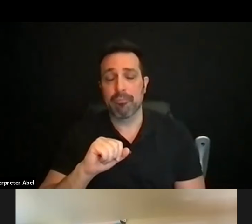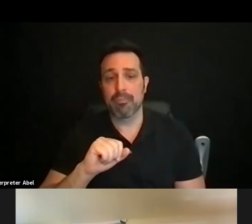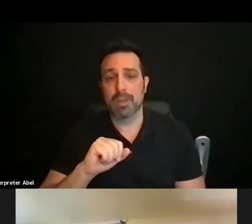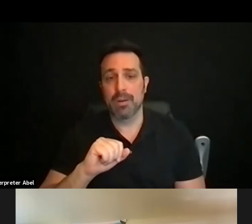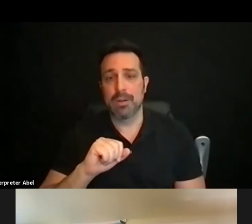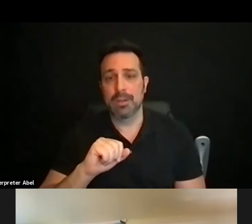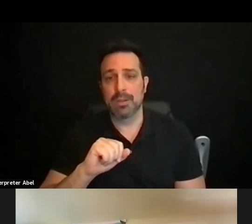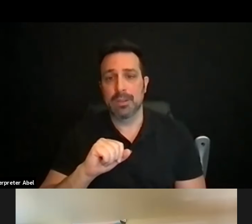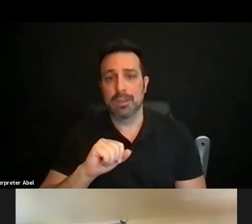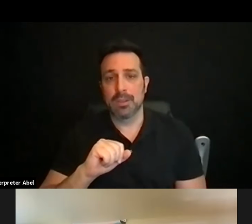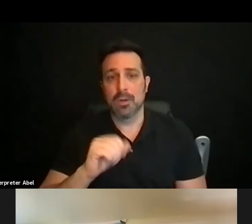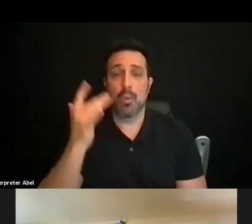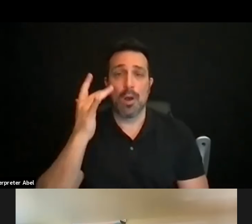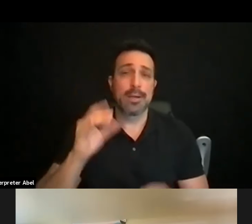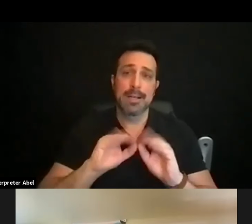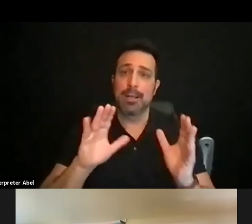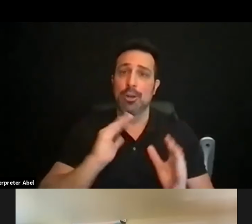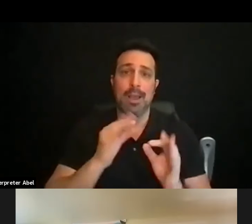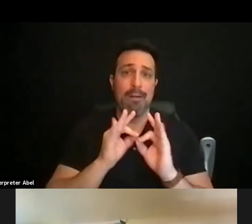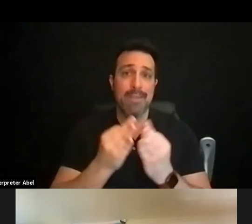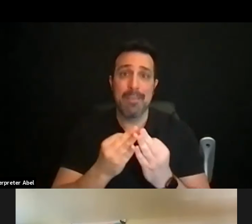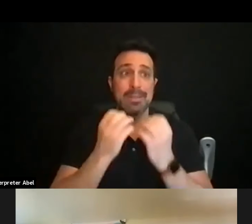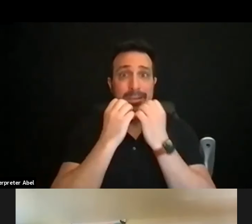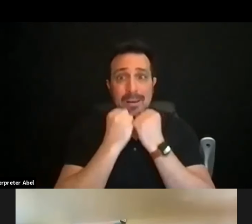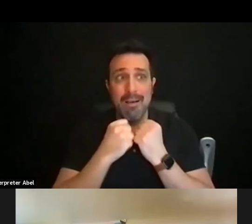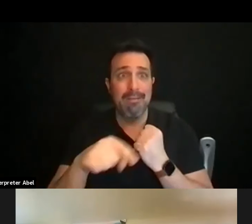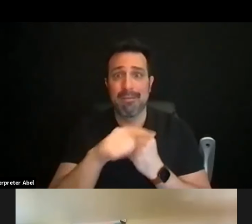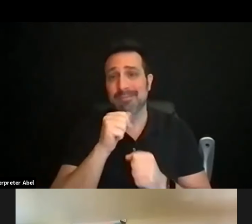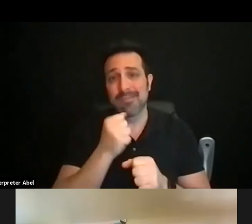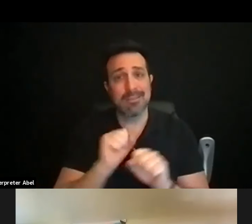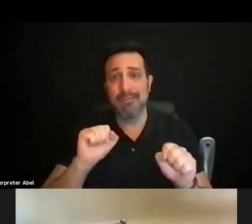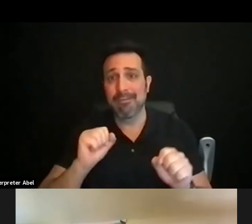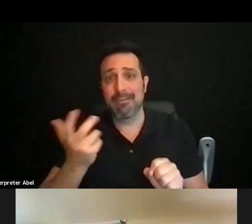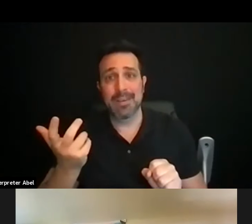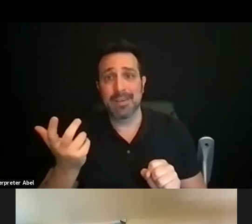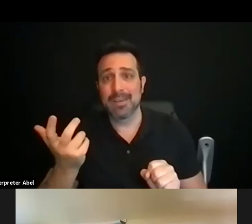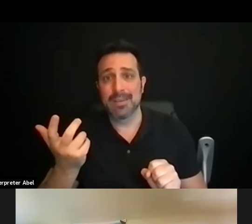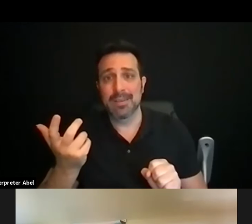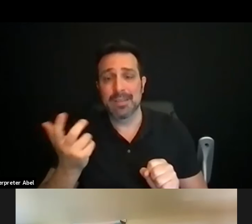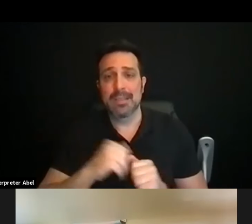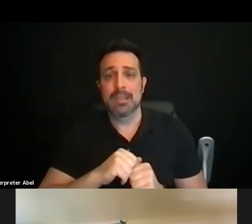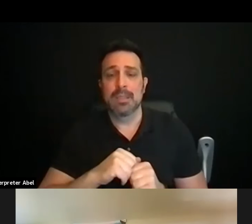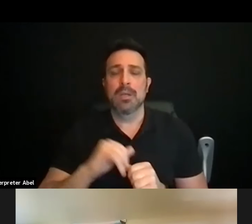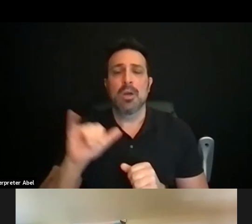is to educate the public about what public safety could really look